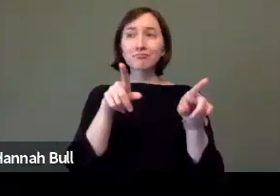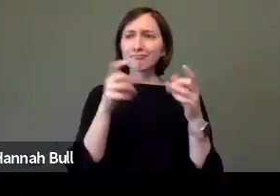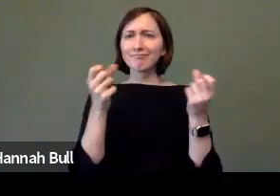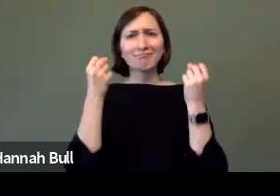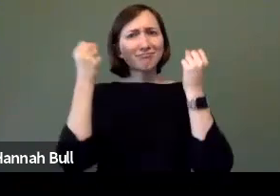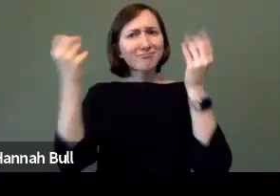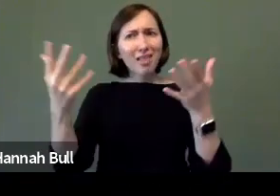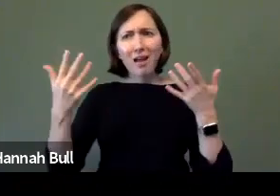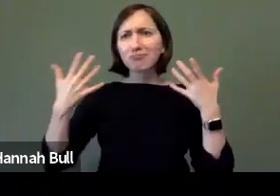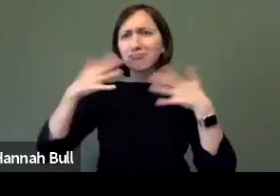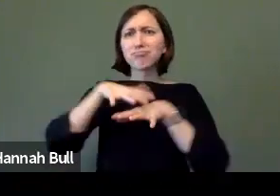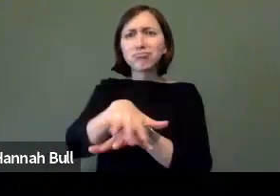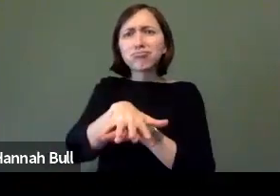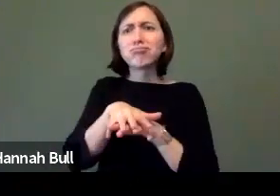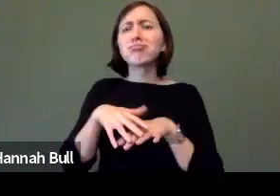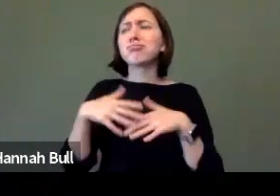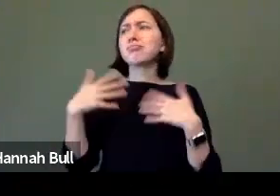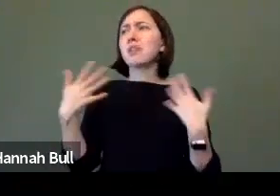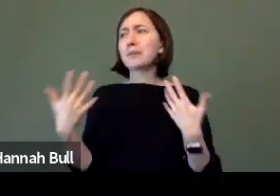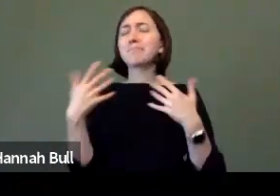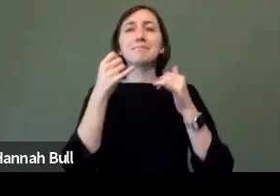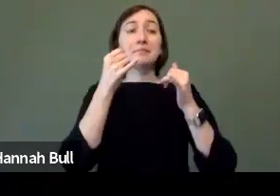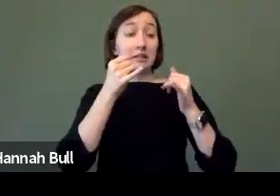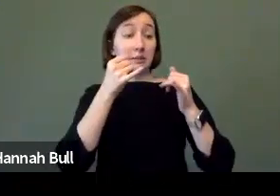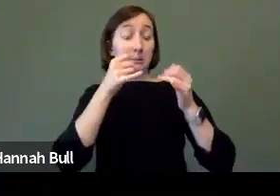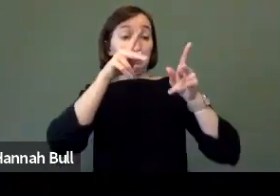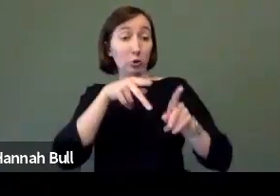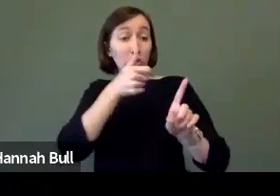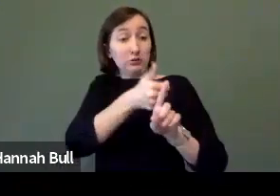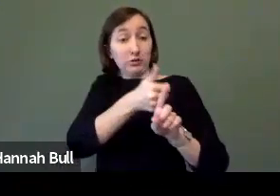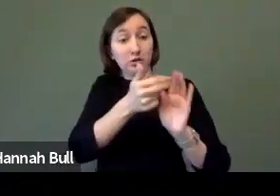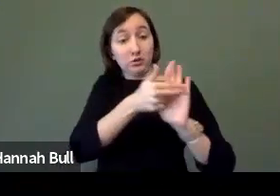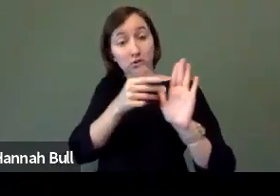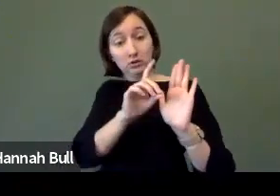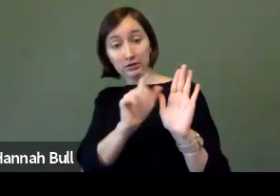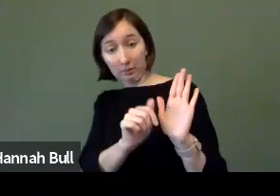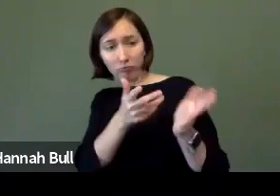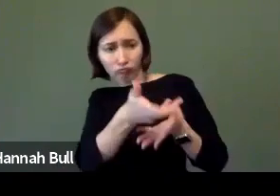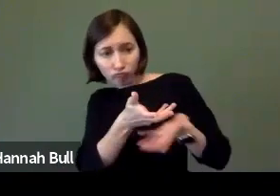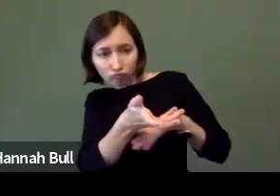when it comes to working with individuals with disabilities and really moving that forward